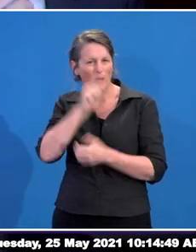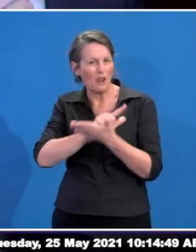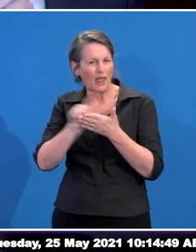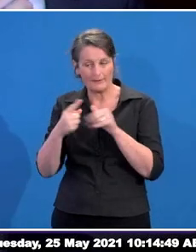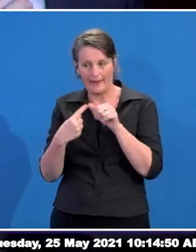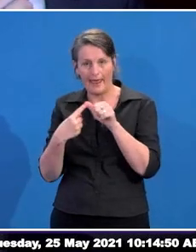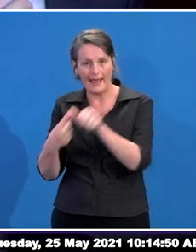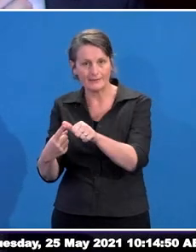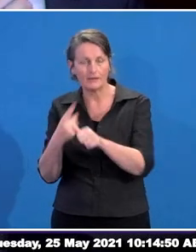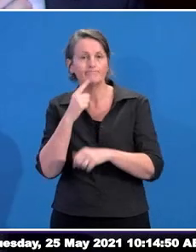Yes.